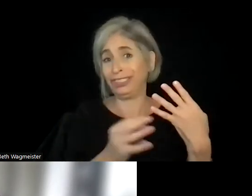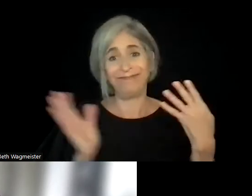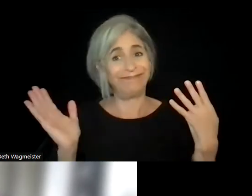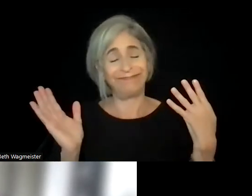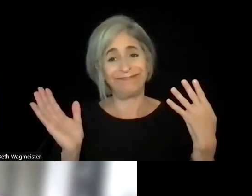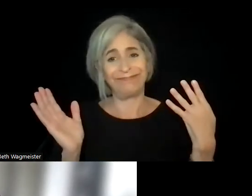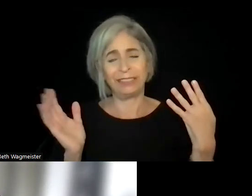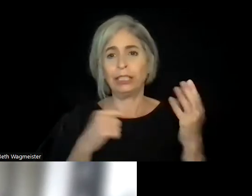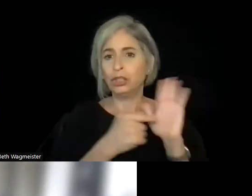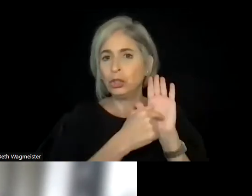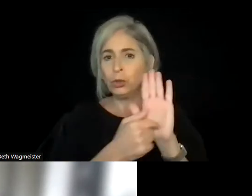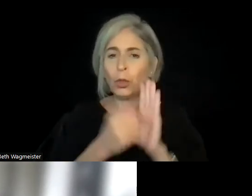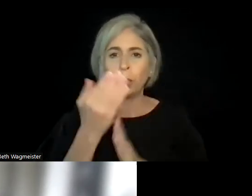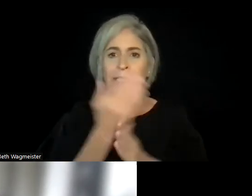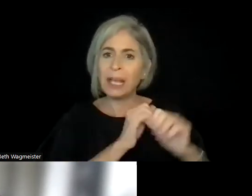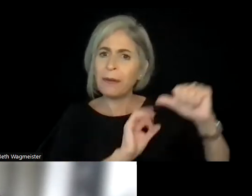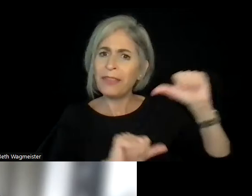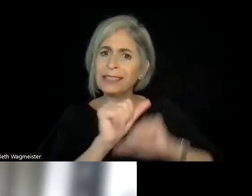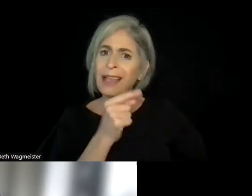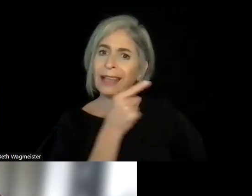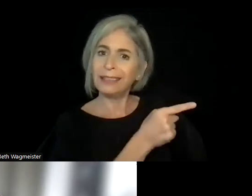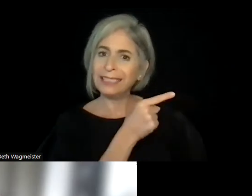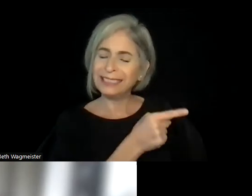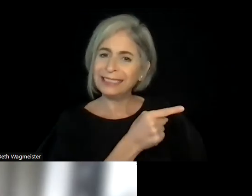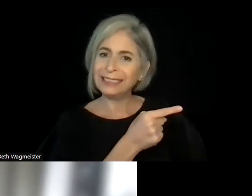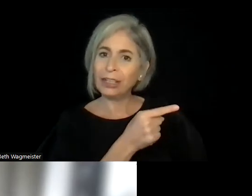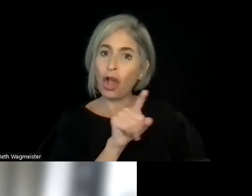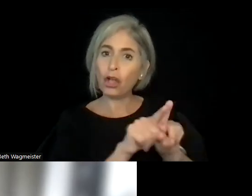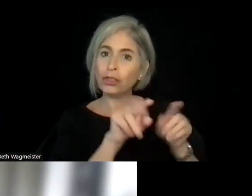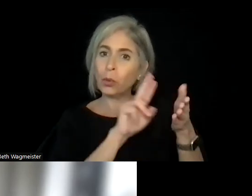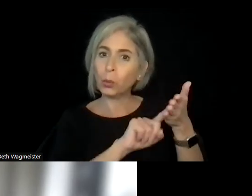just make do and get by because they don't have